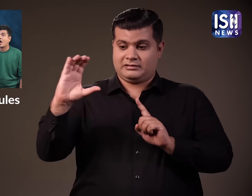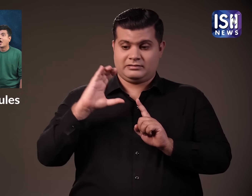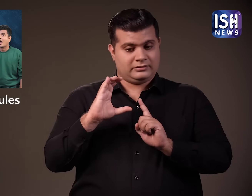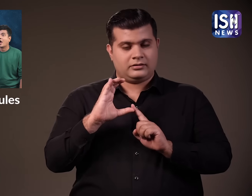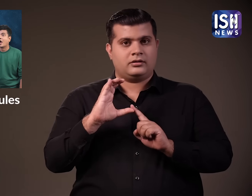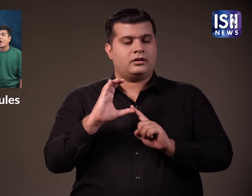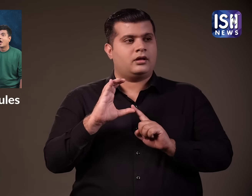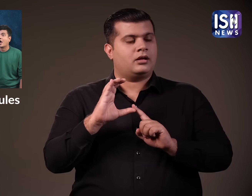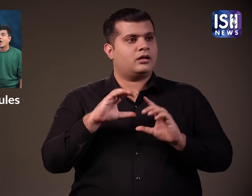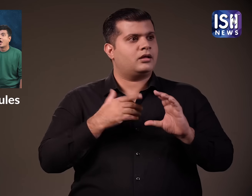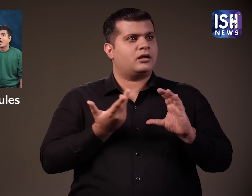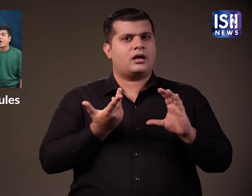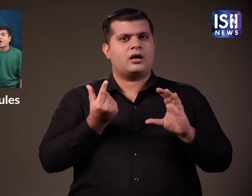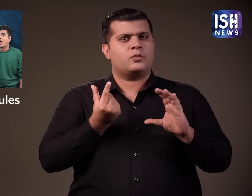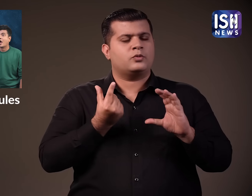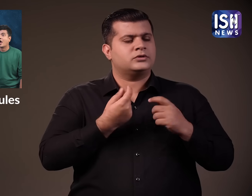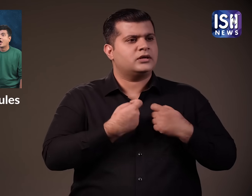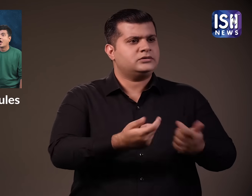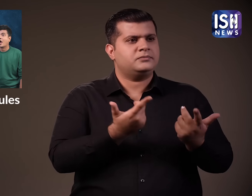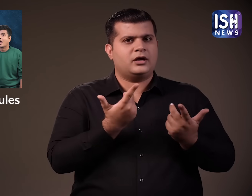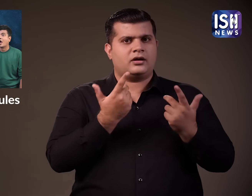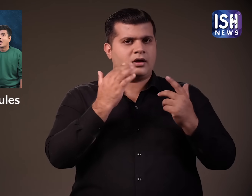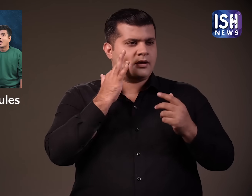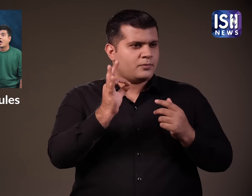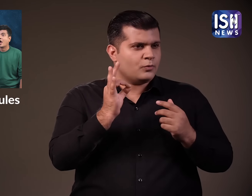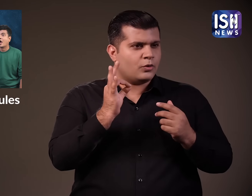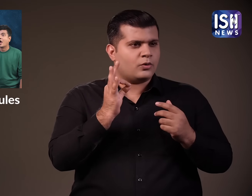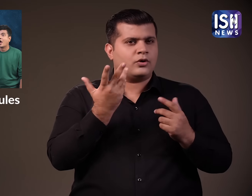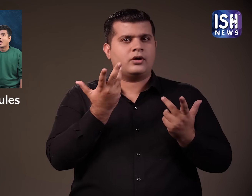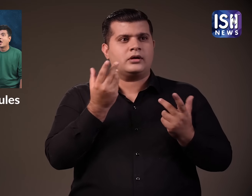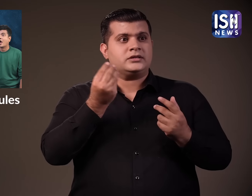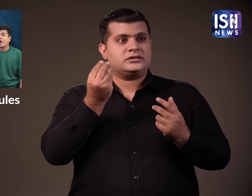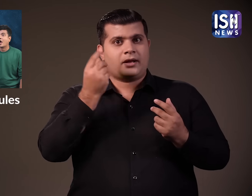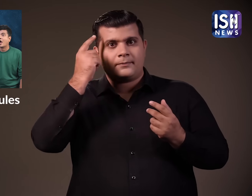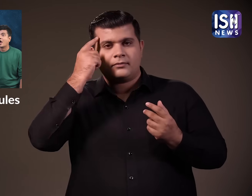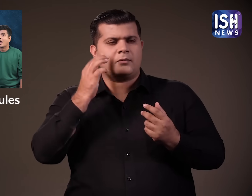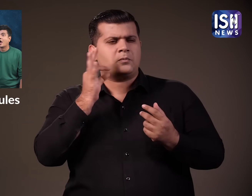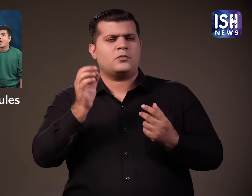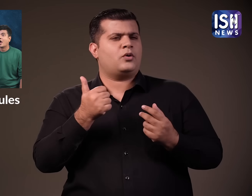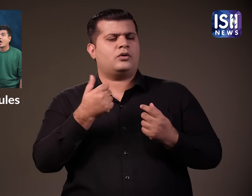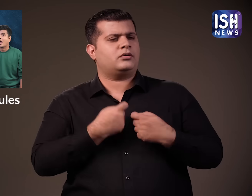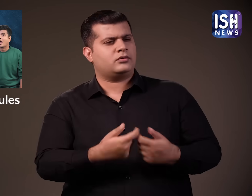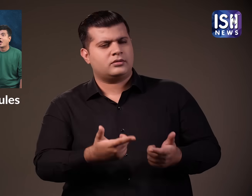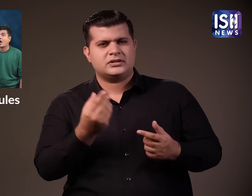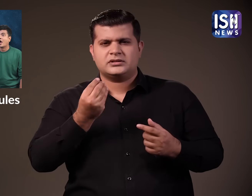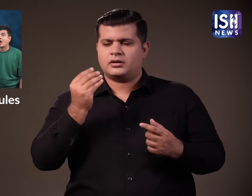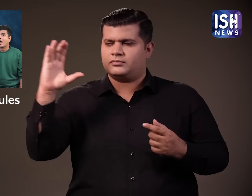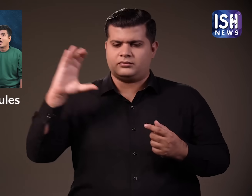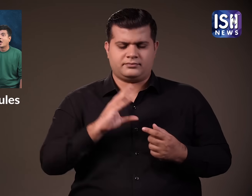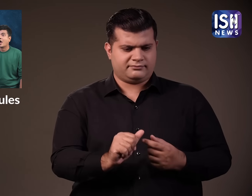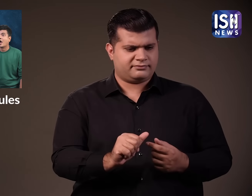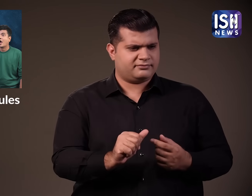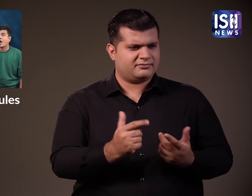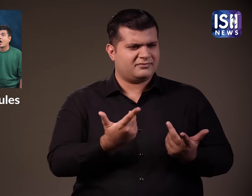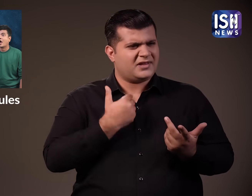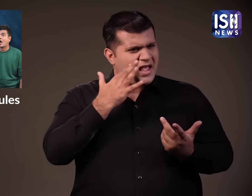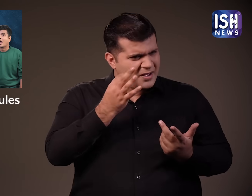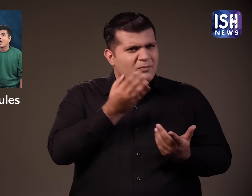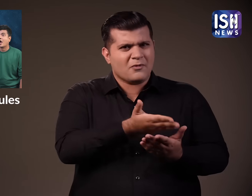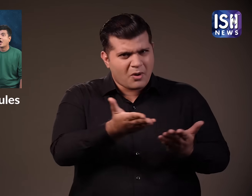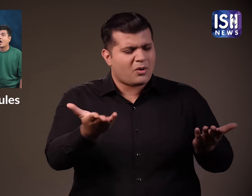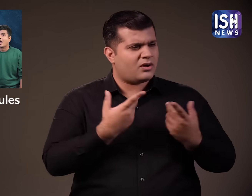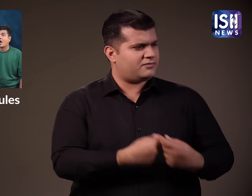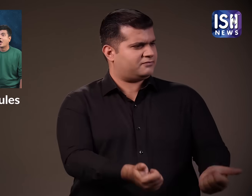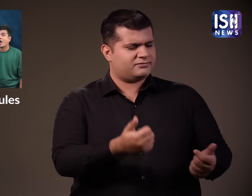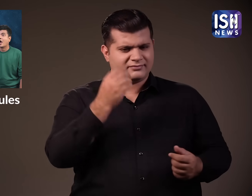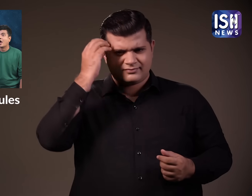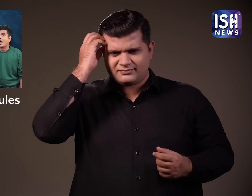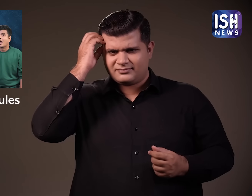While some expenses are necessary, others unnecessary and you might spend all the money thinking everything is important.